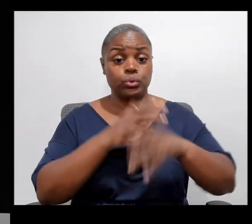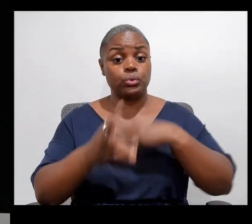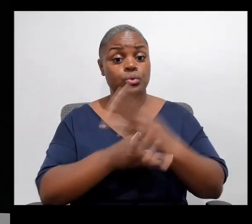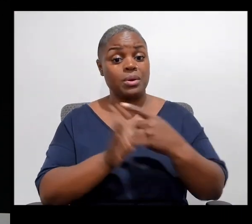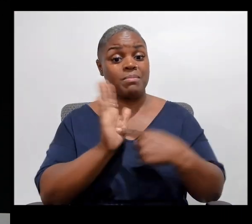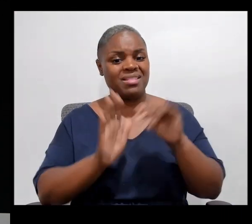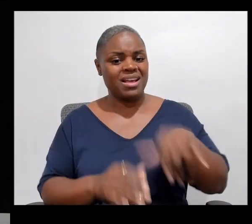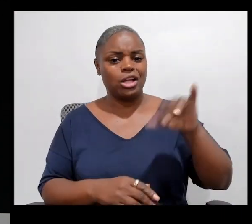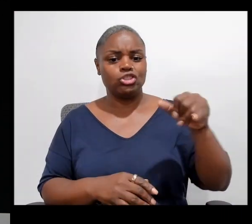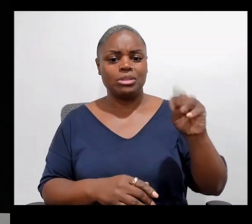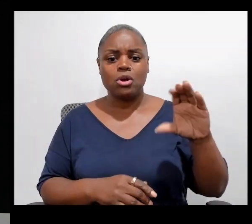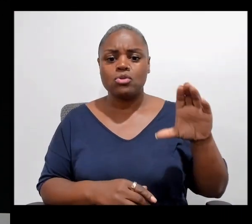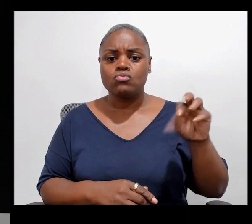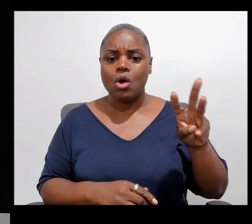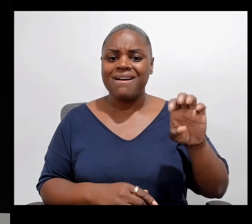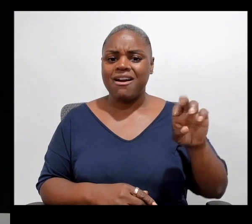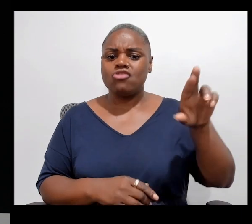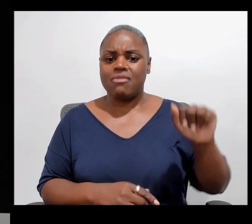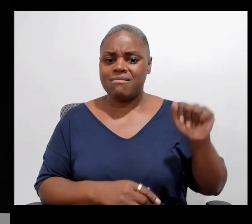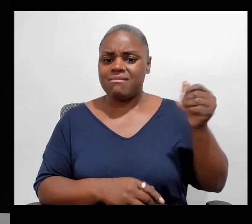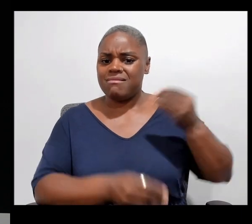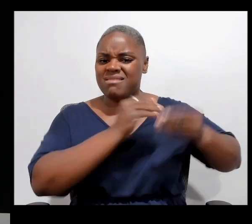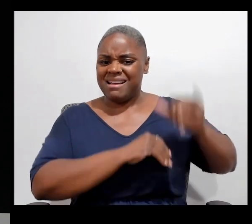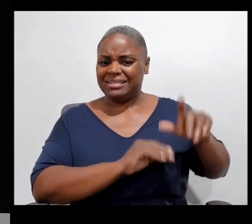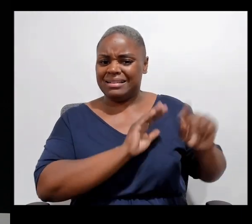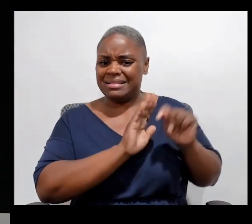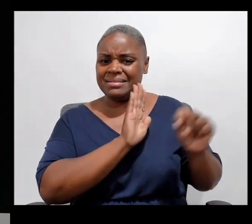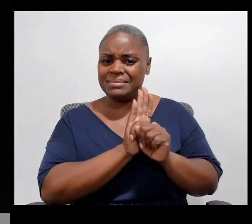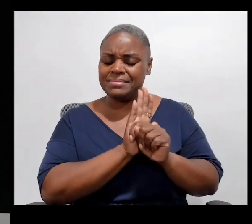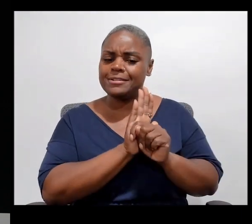to exist in a world that models the Jim Crow era.